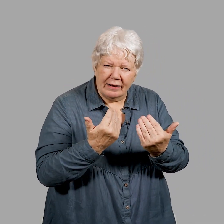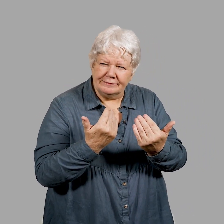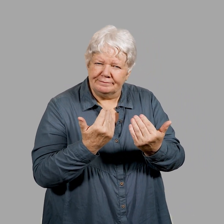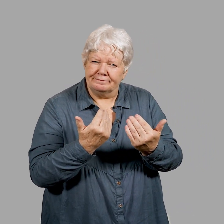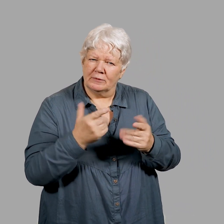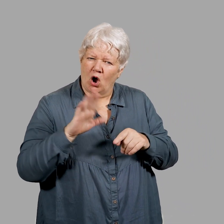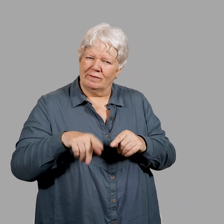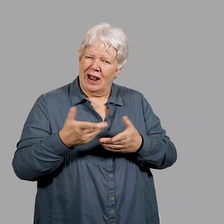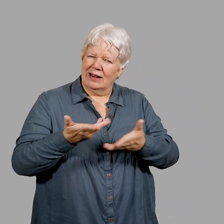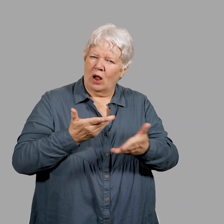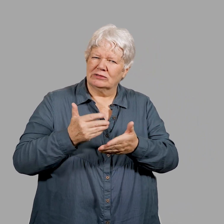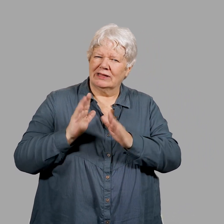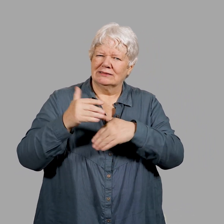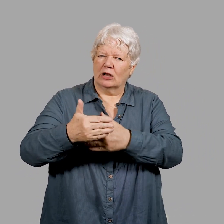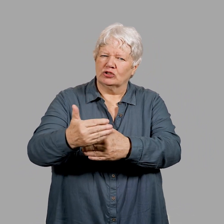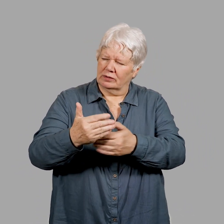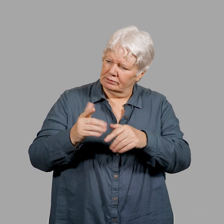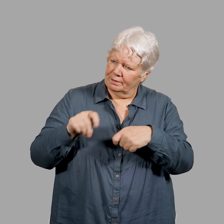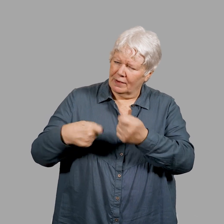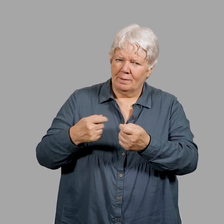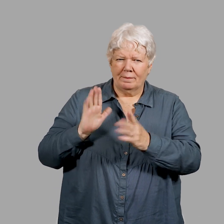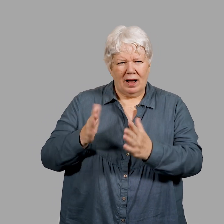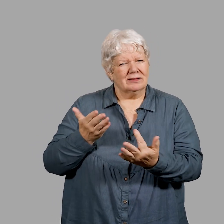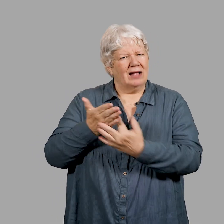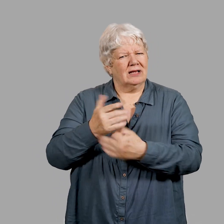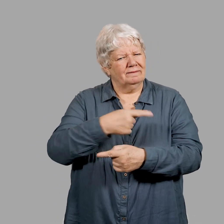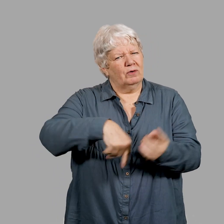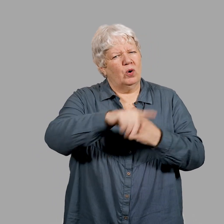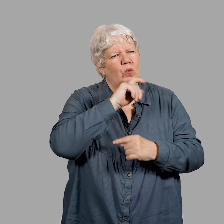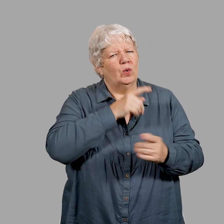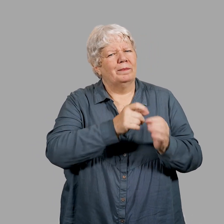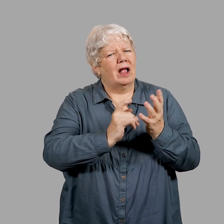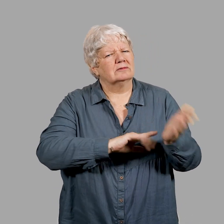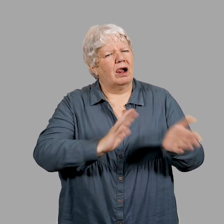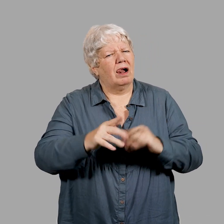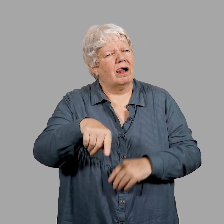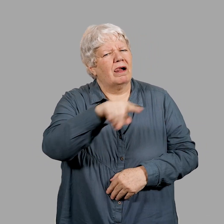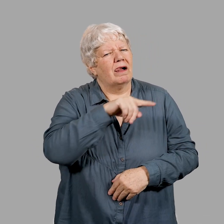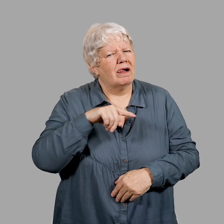on making counselling sessions accessible to BSL users.